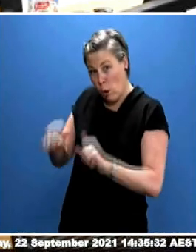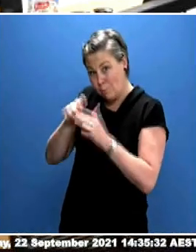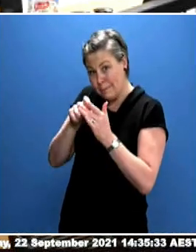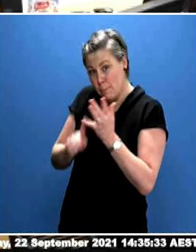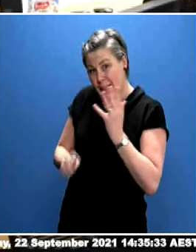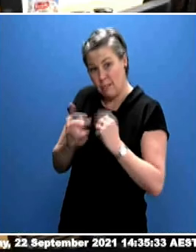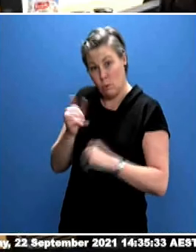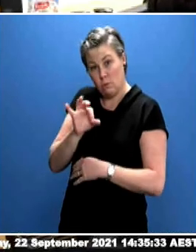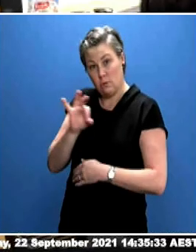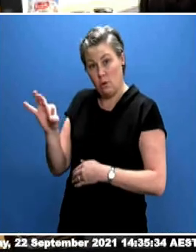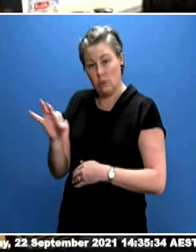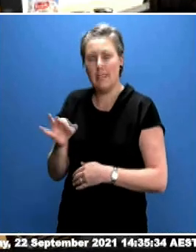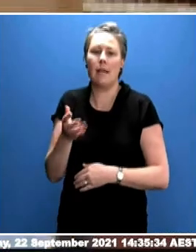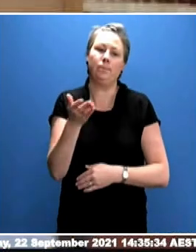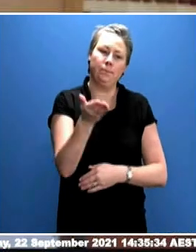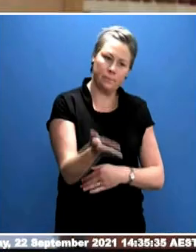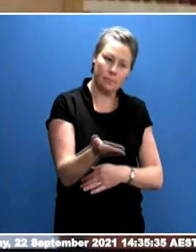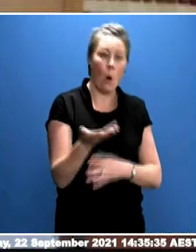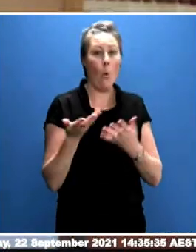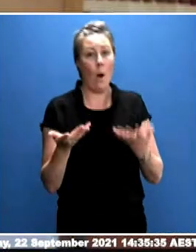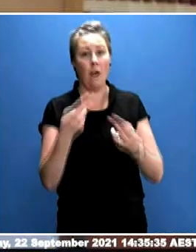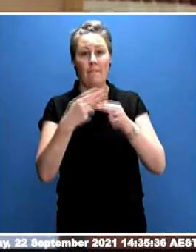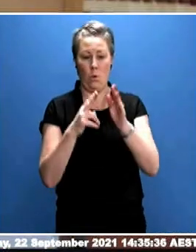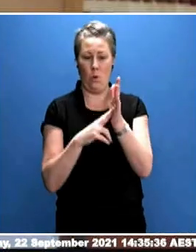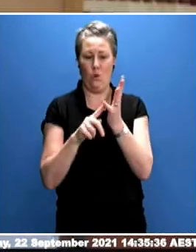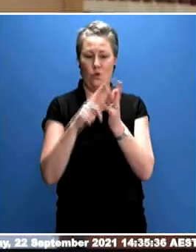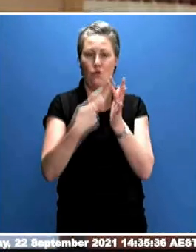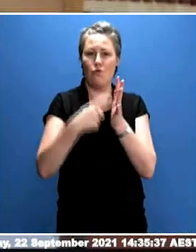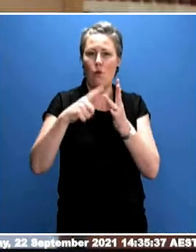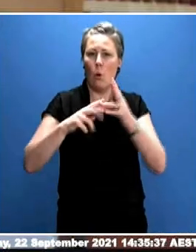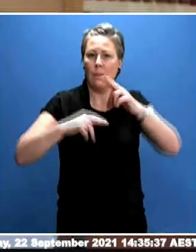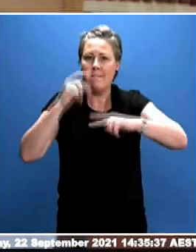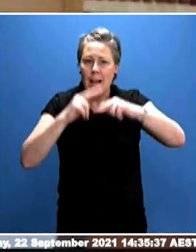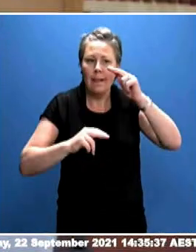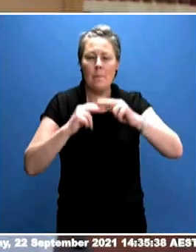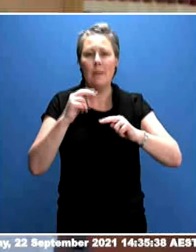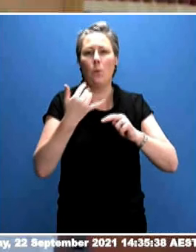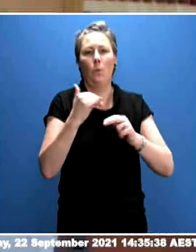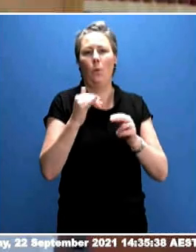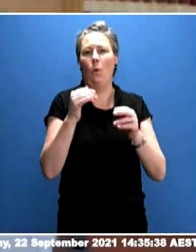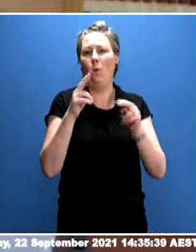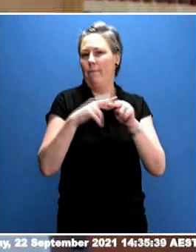particularly for neurodevelopmental issues or FASD, is time-consuming